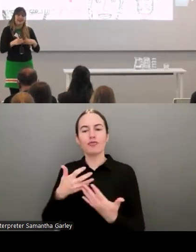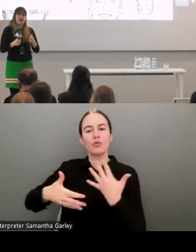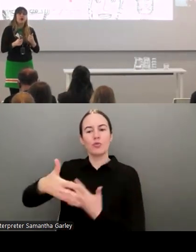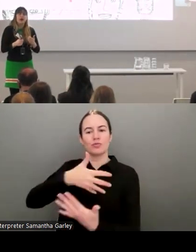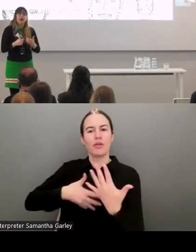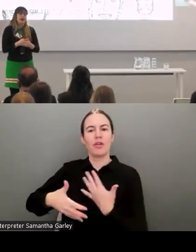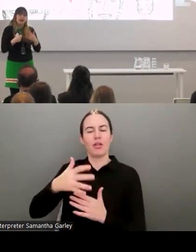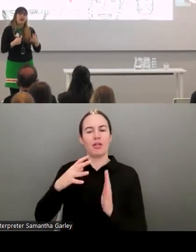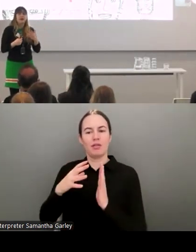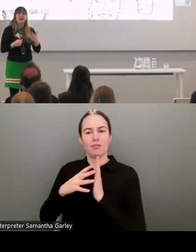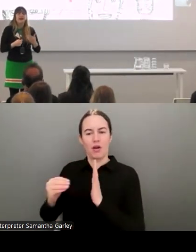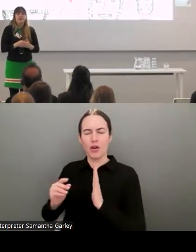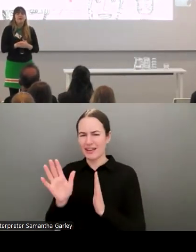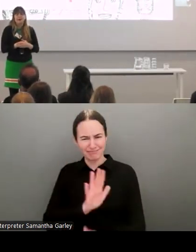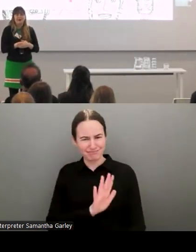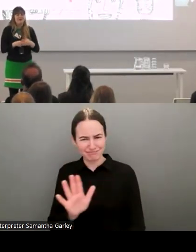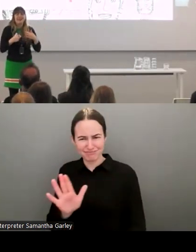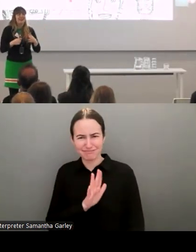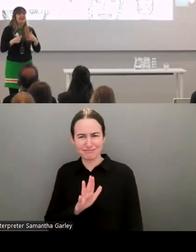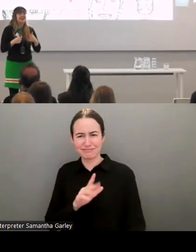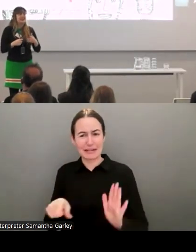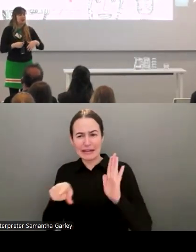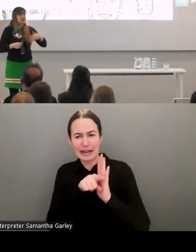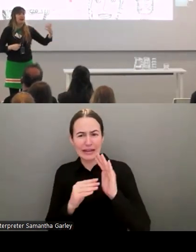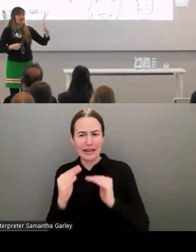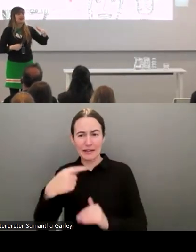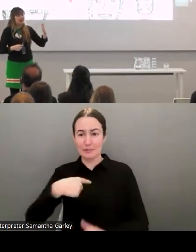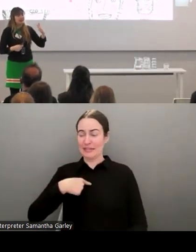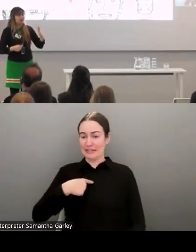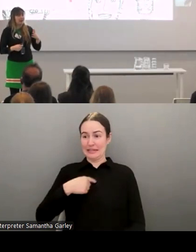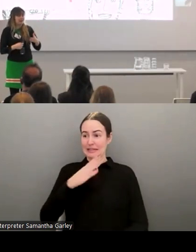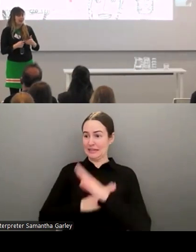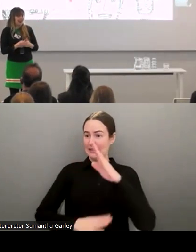no, it's not only me that is disabled, we are disabled by society.